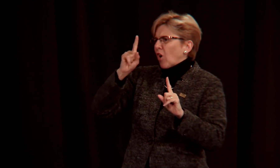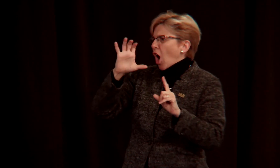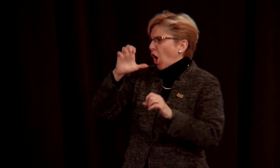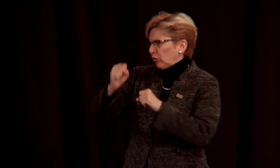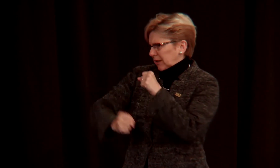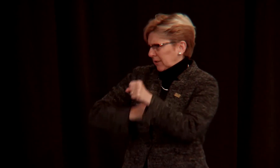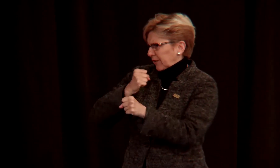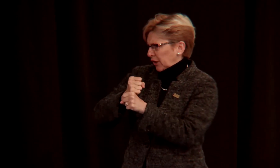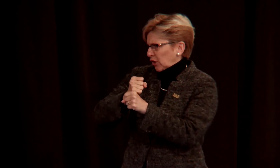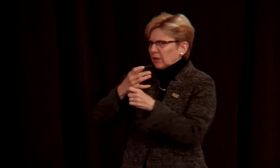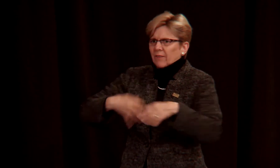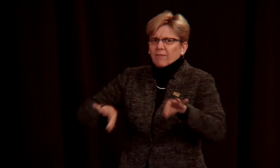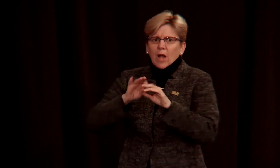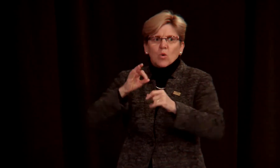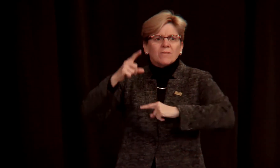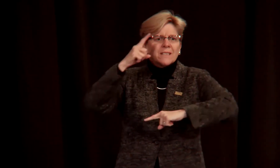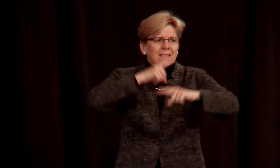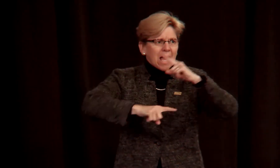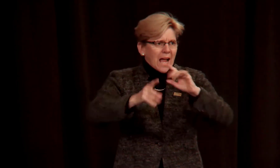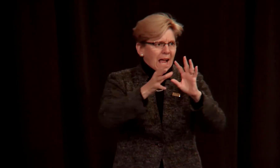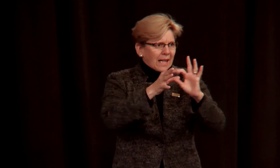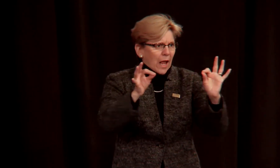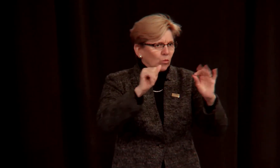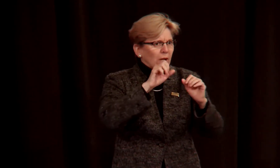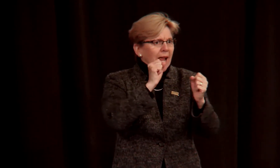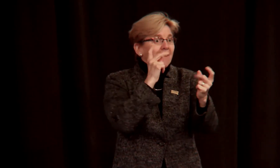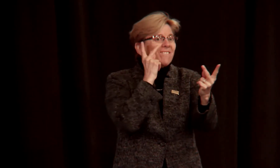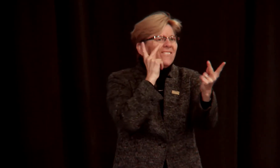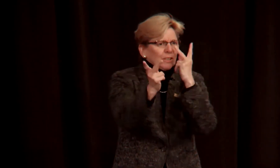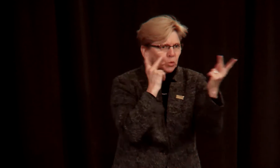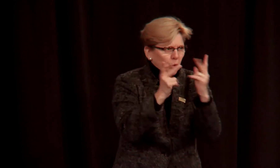we've understood this for hundreds of years but the value of sign language and